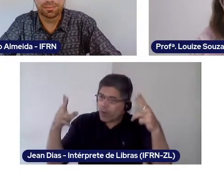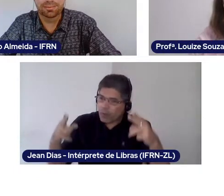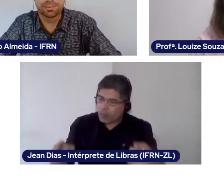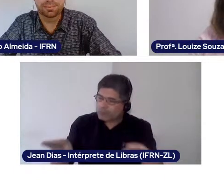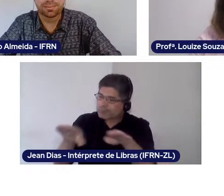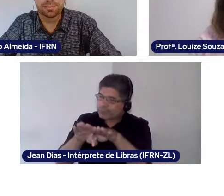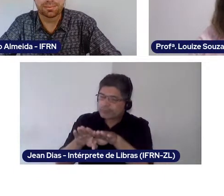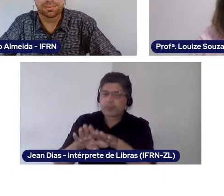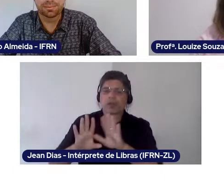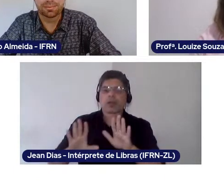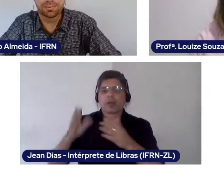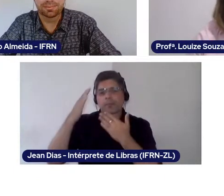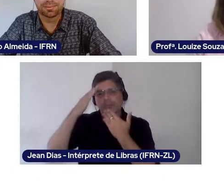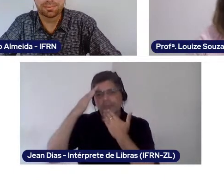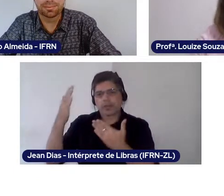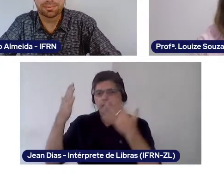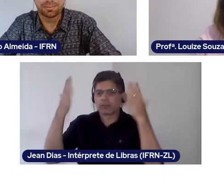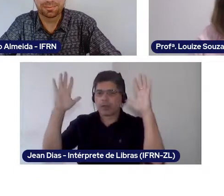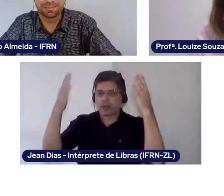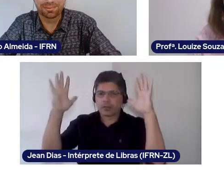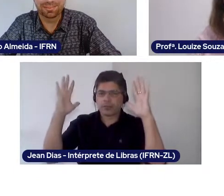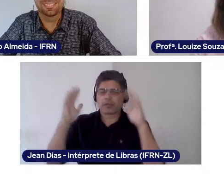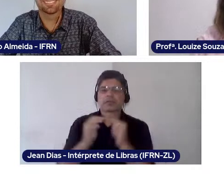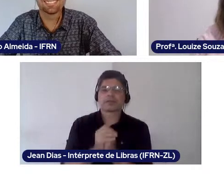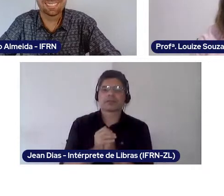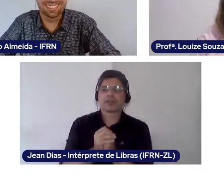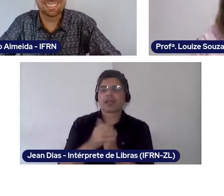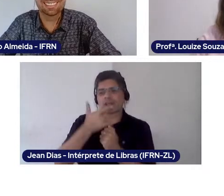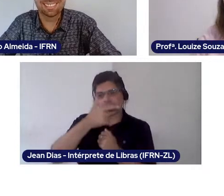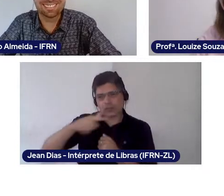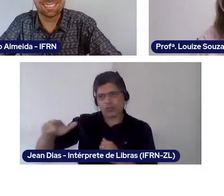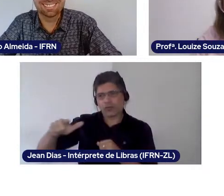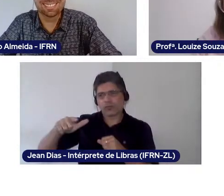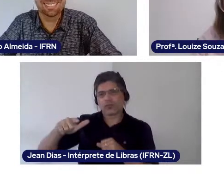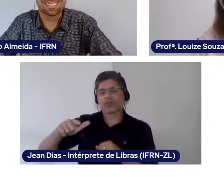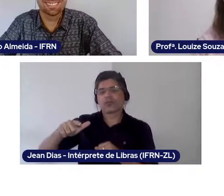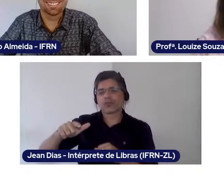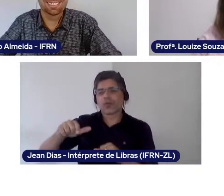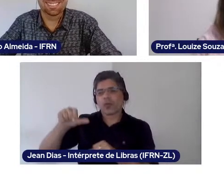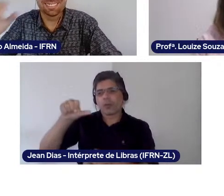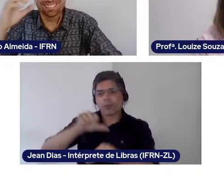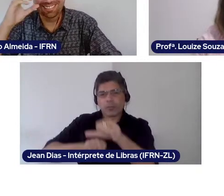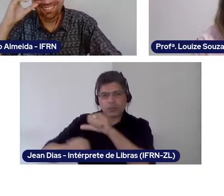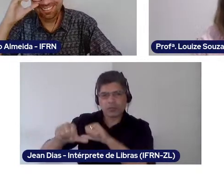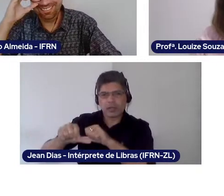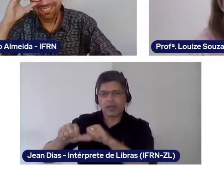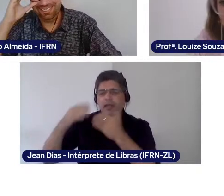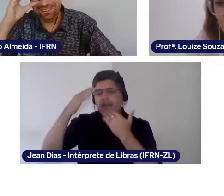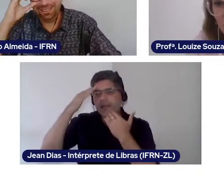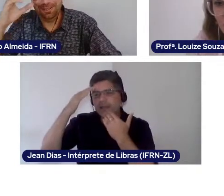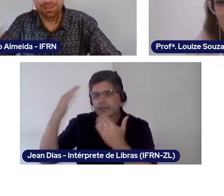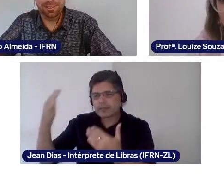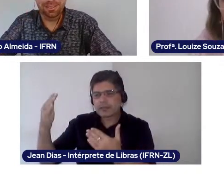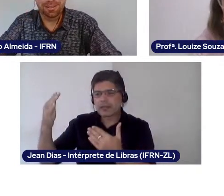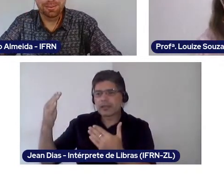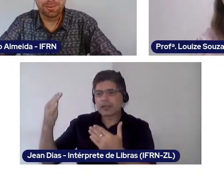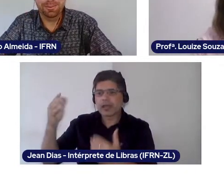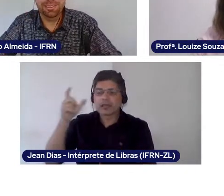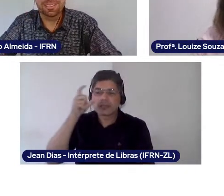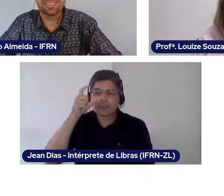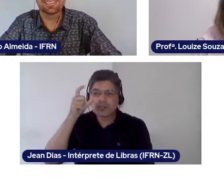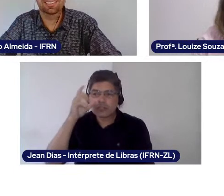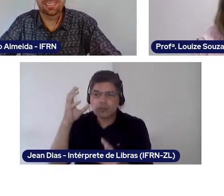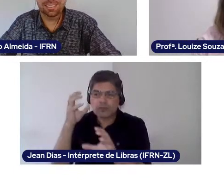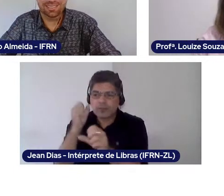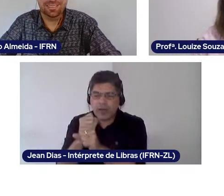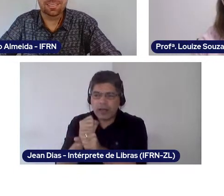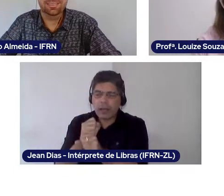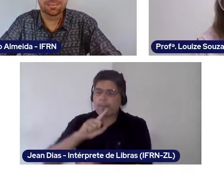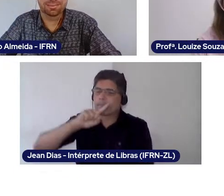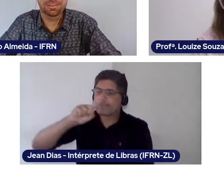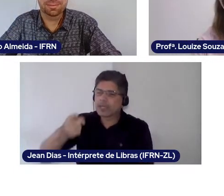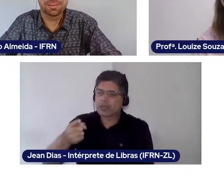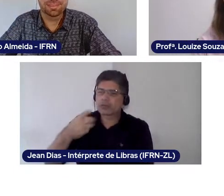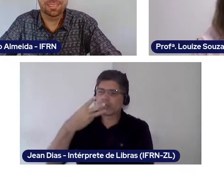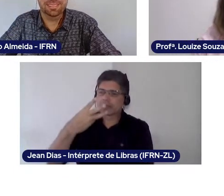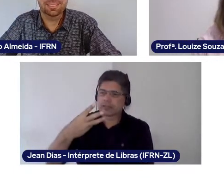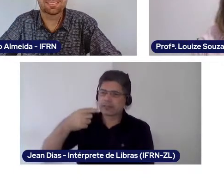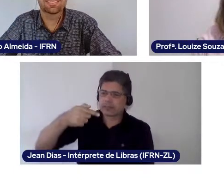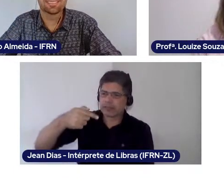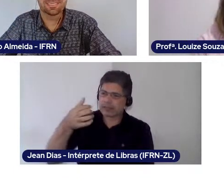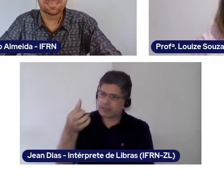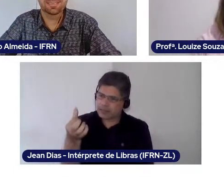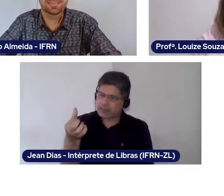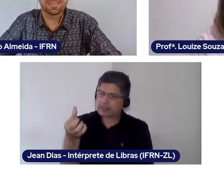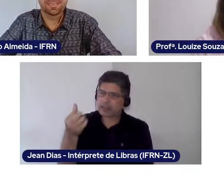Breno, let's wery quickly break the protocol, to thank the more than 1 thousand people that are watching us. 1376 people.